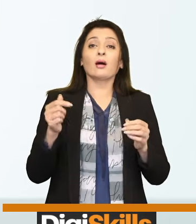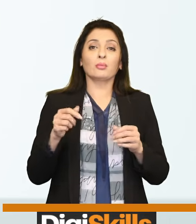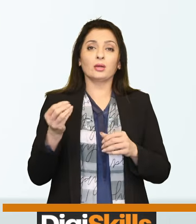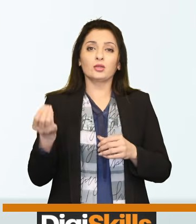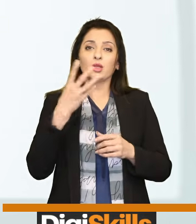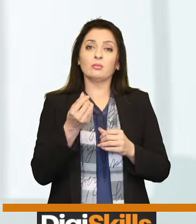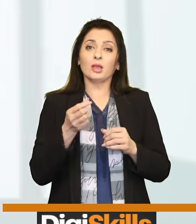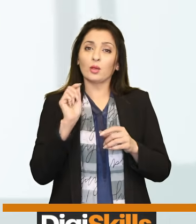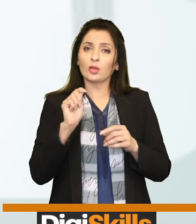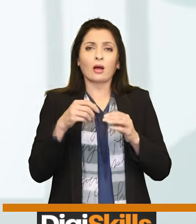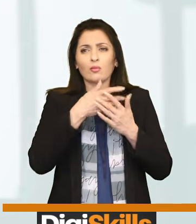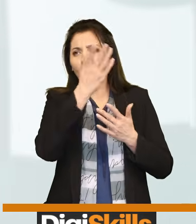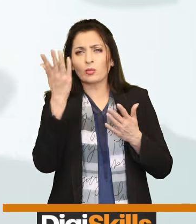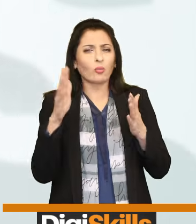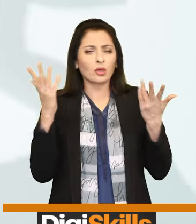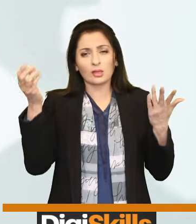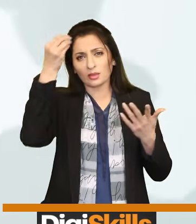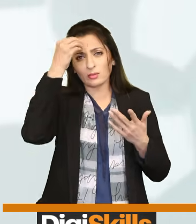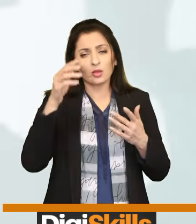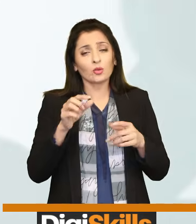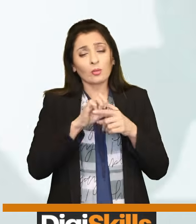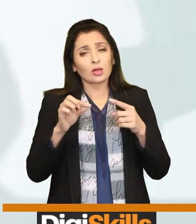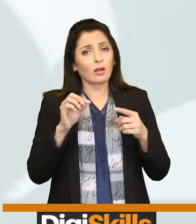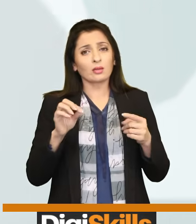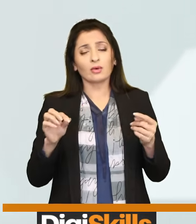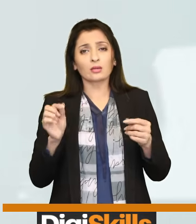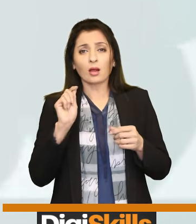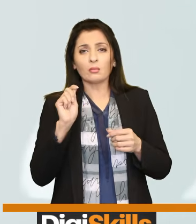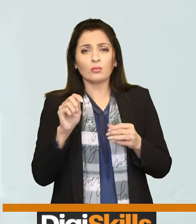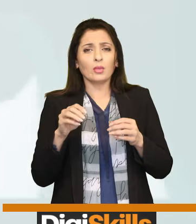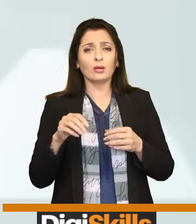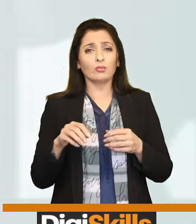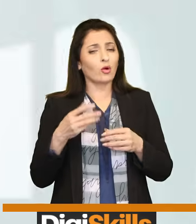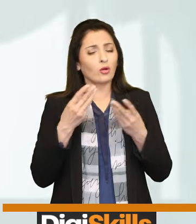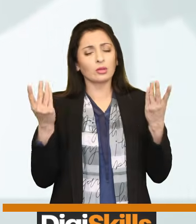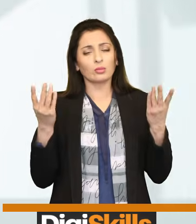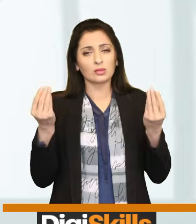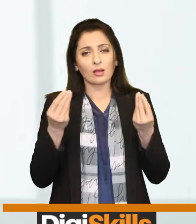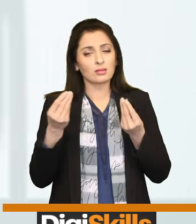If you are in hassle during the day, then it is not difficult for you to work at night.